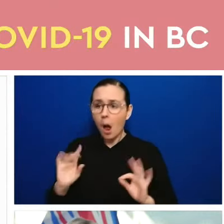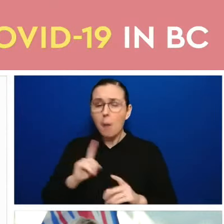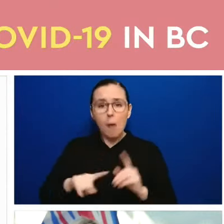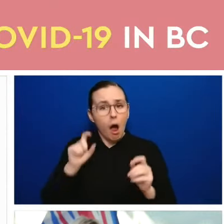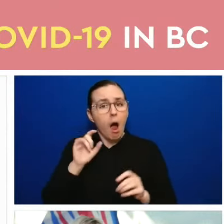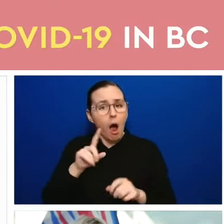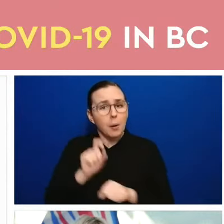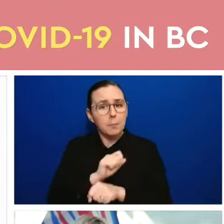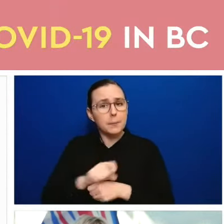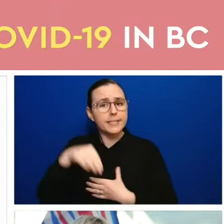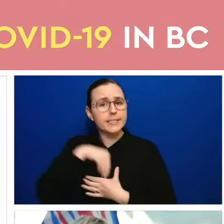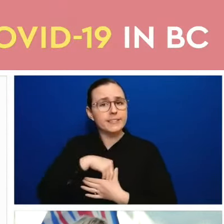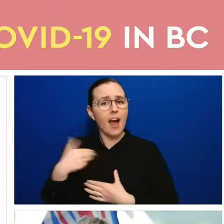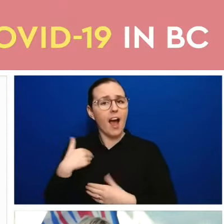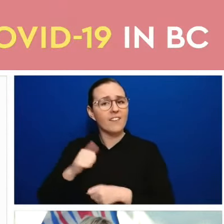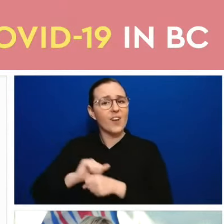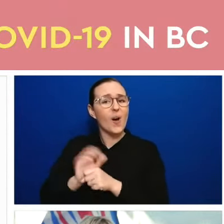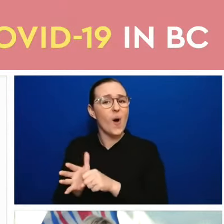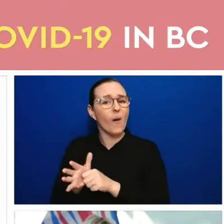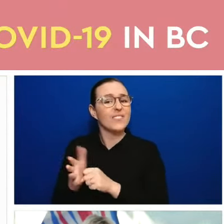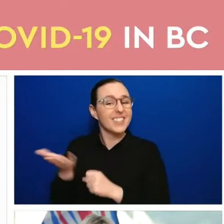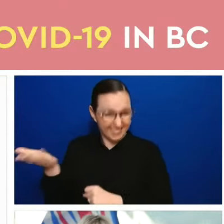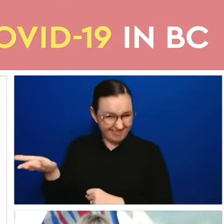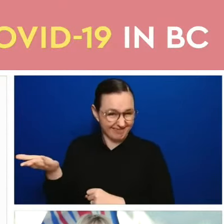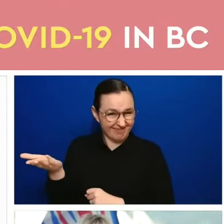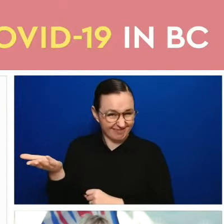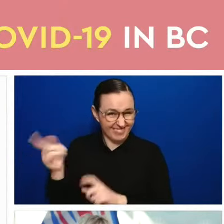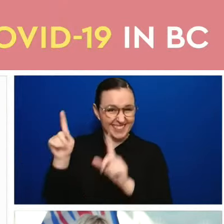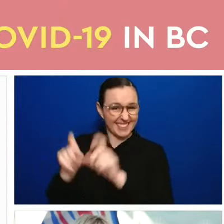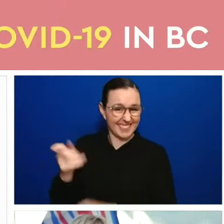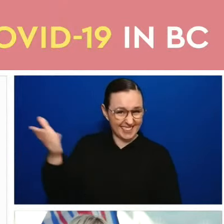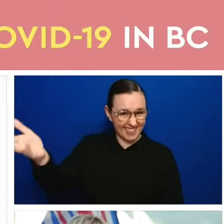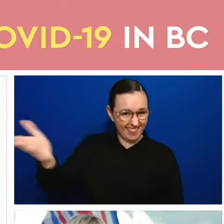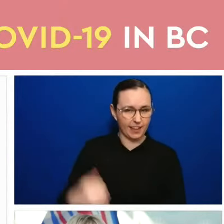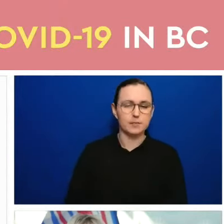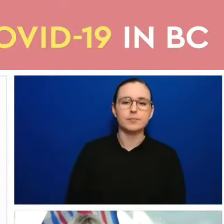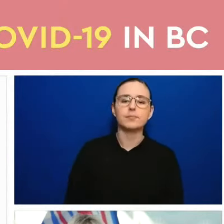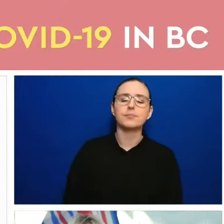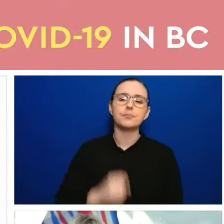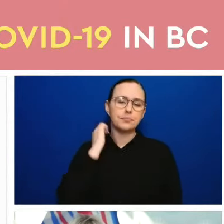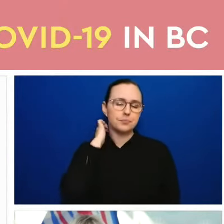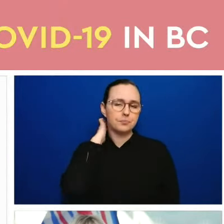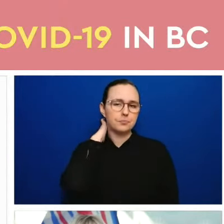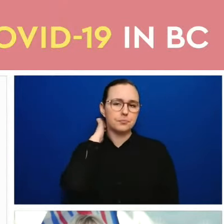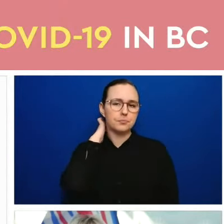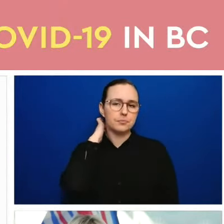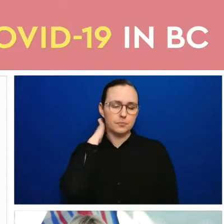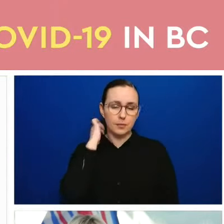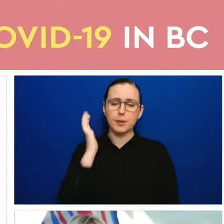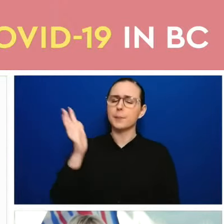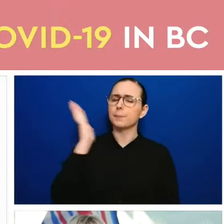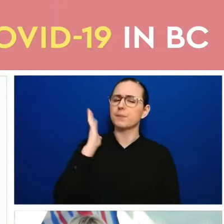into hospital. The median age is about the same. And I think this is something important.